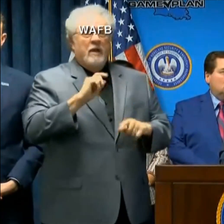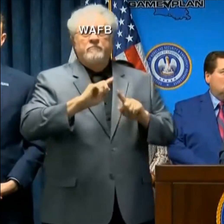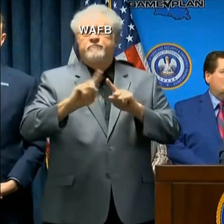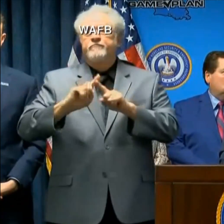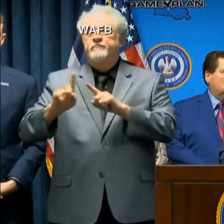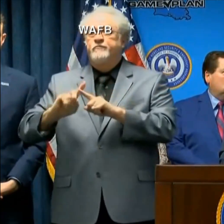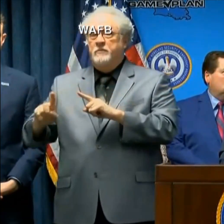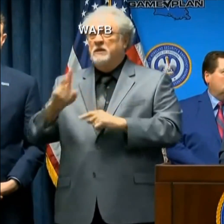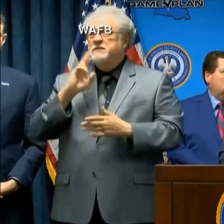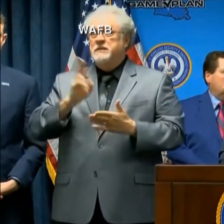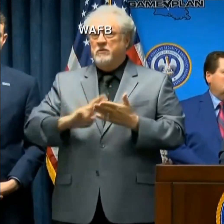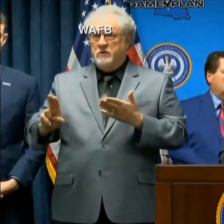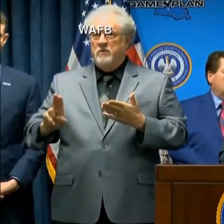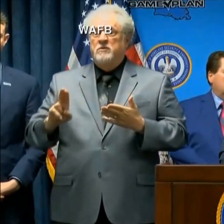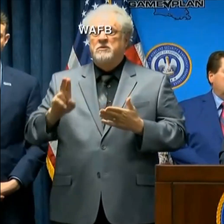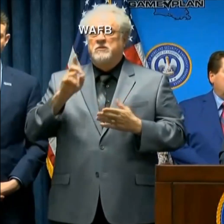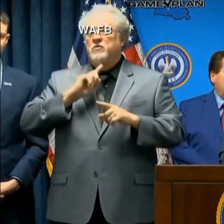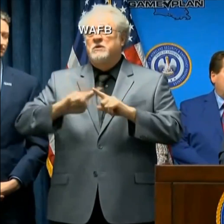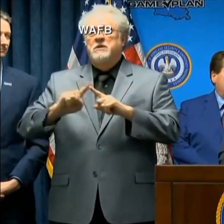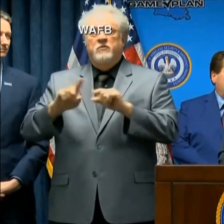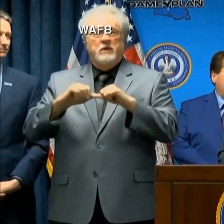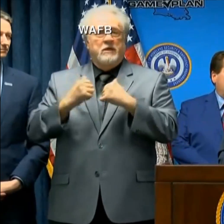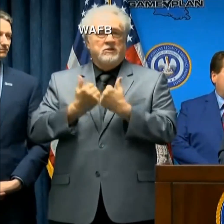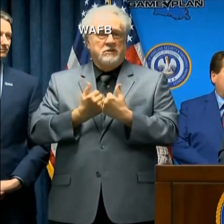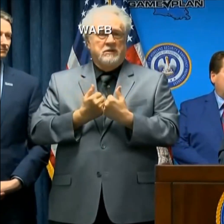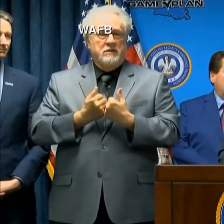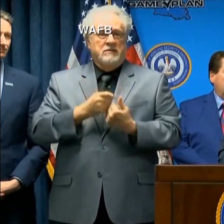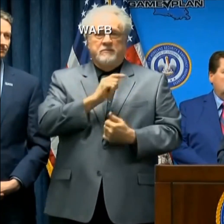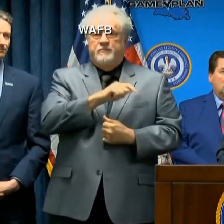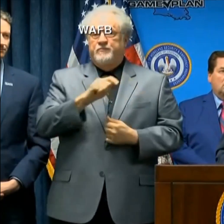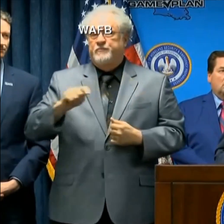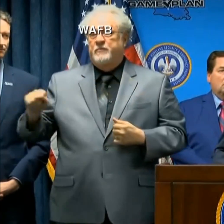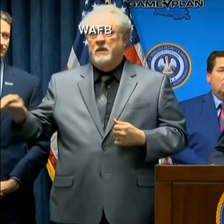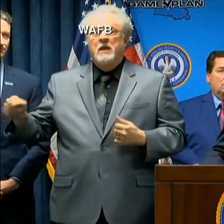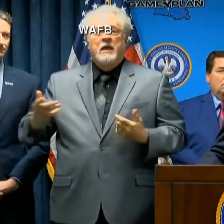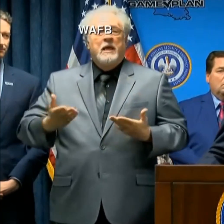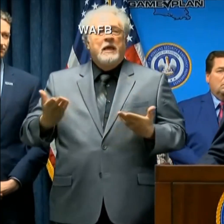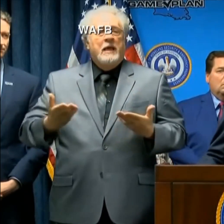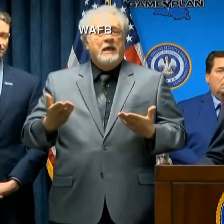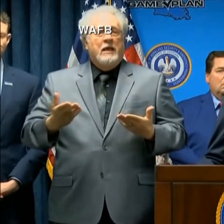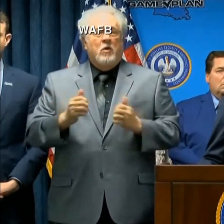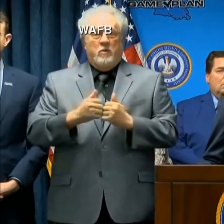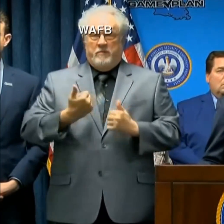secretaries of different agencies who will be here along with myself unable to